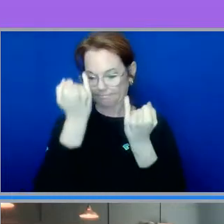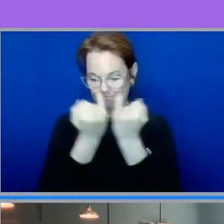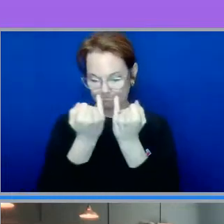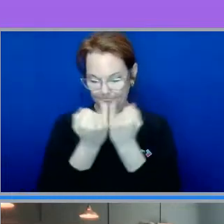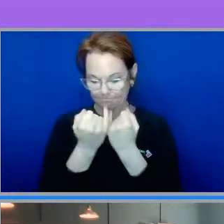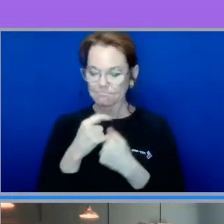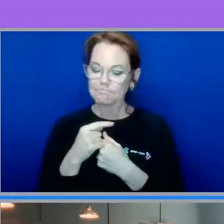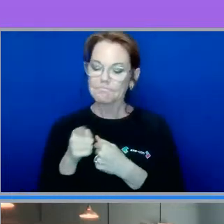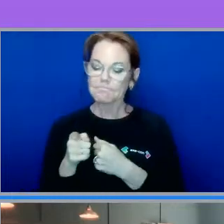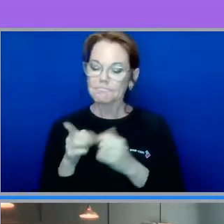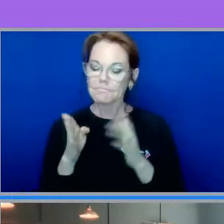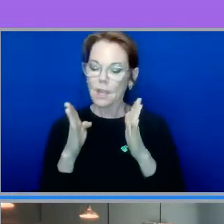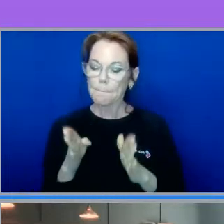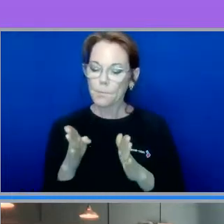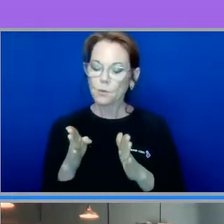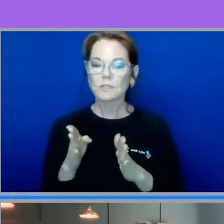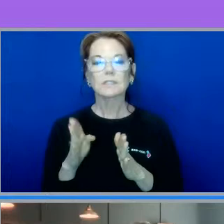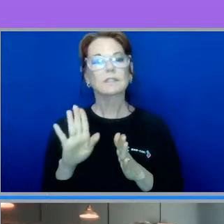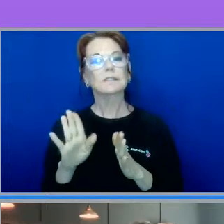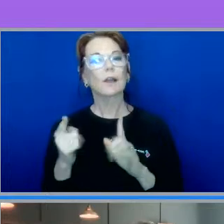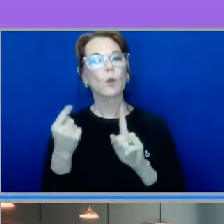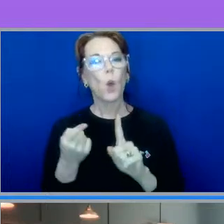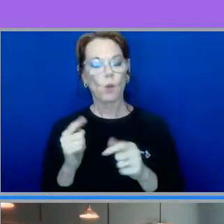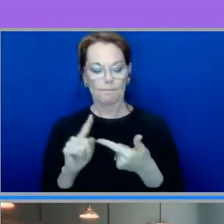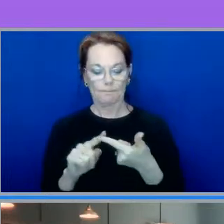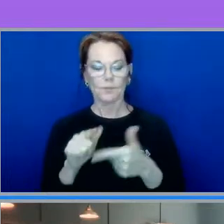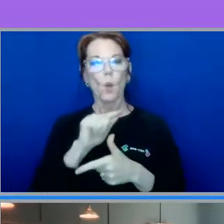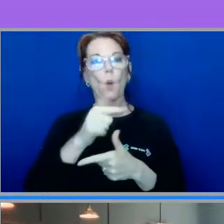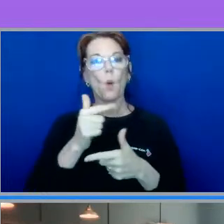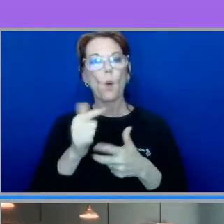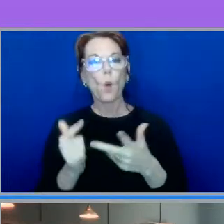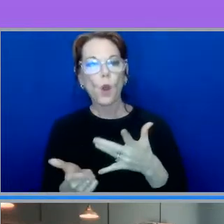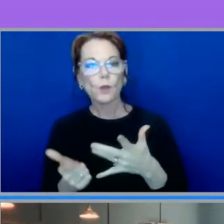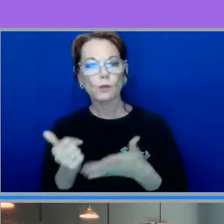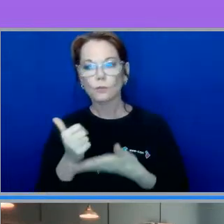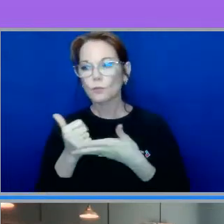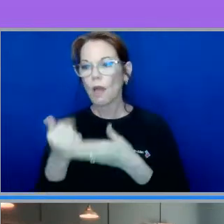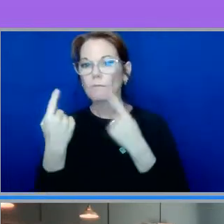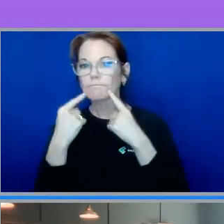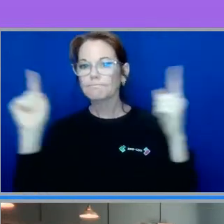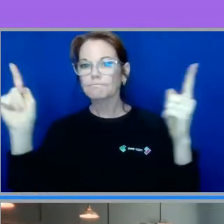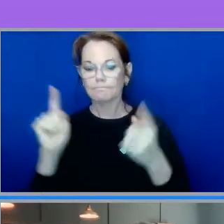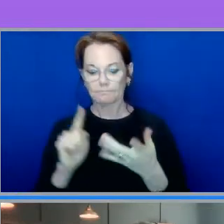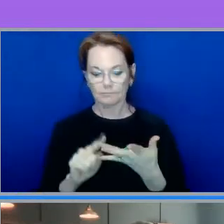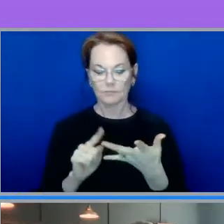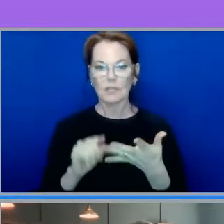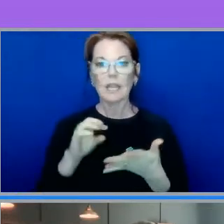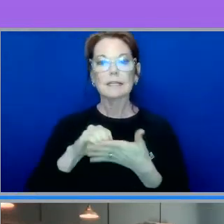is the person trying to do with this? What order do they need to read things to get it done and document this reading order for